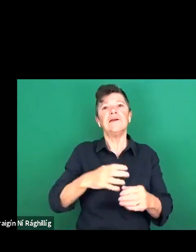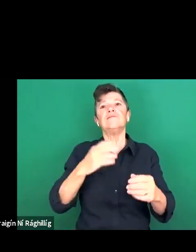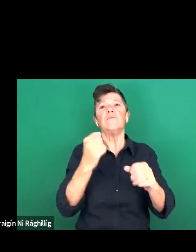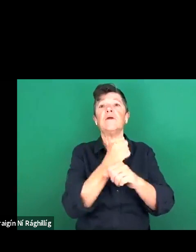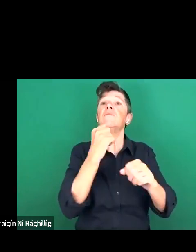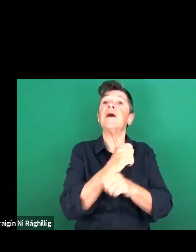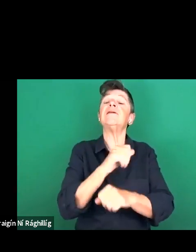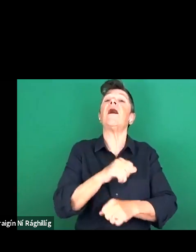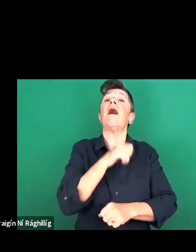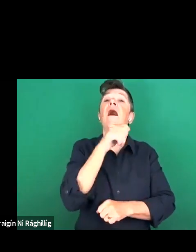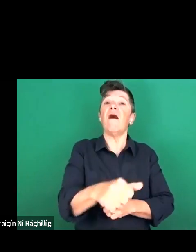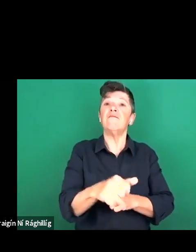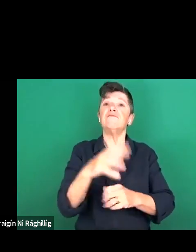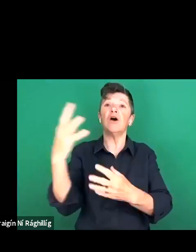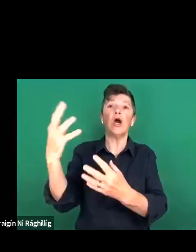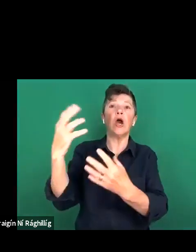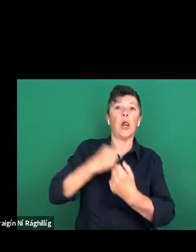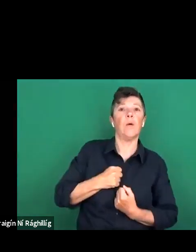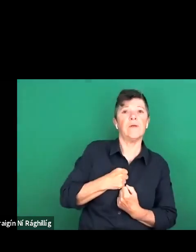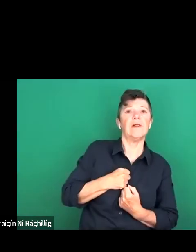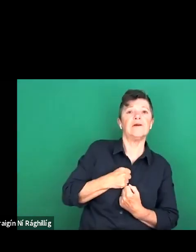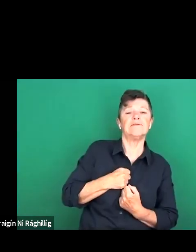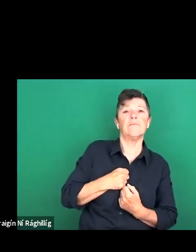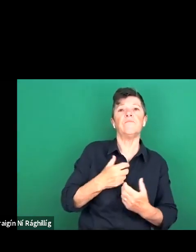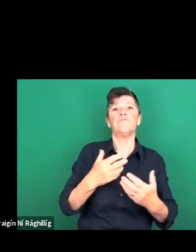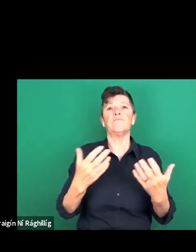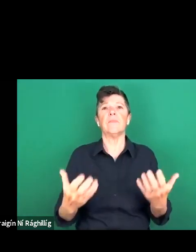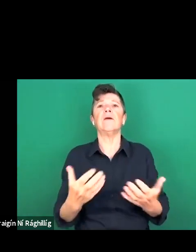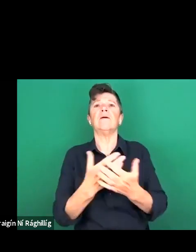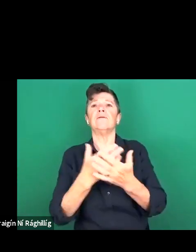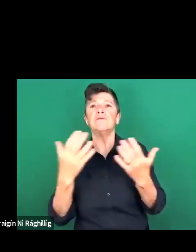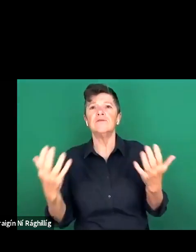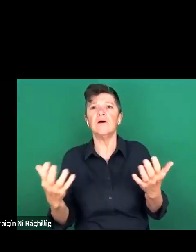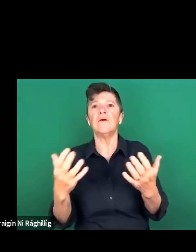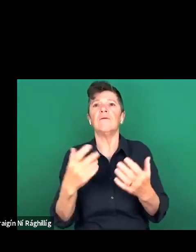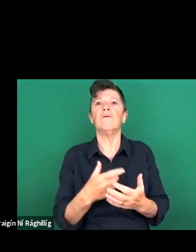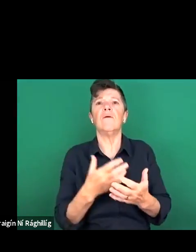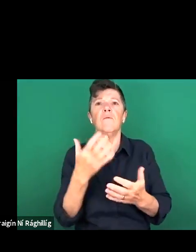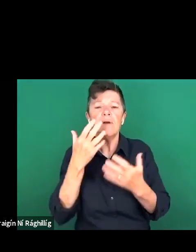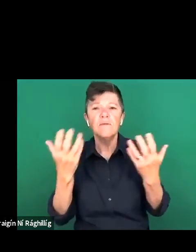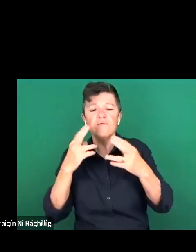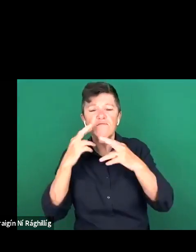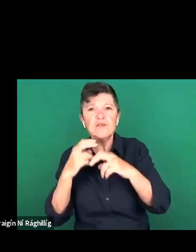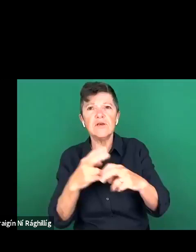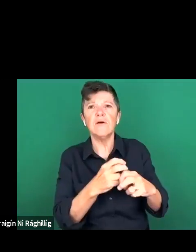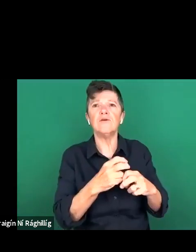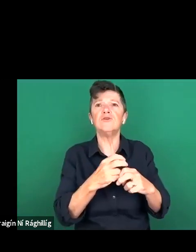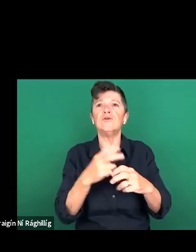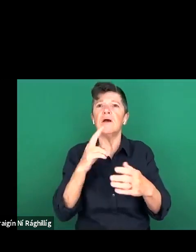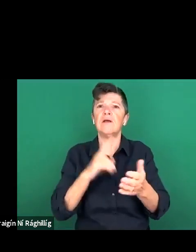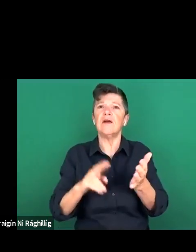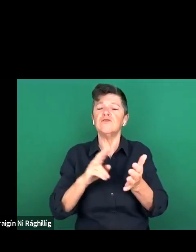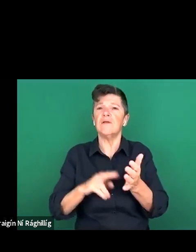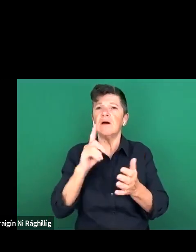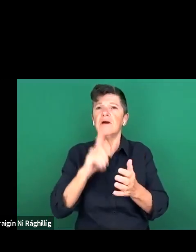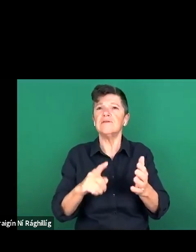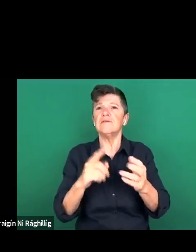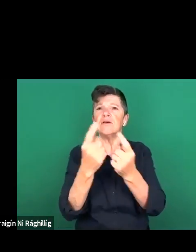or charity or development . As many people have argued there are no developing countries, there are